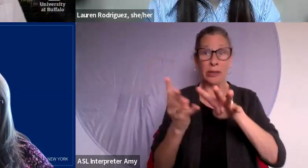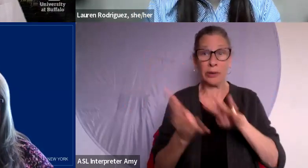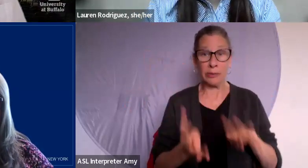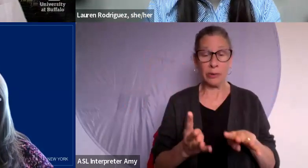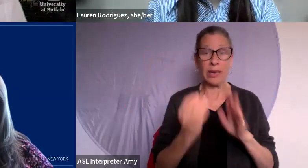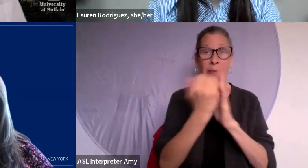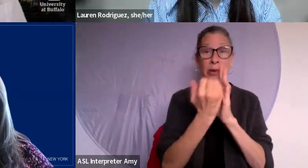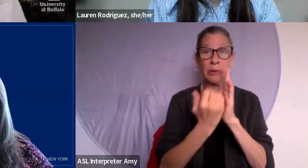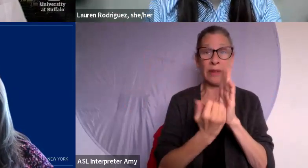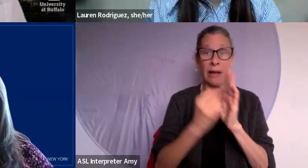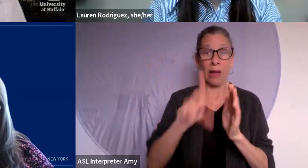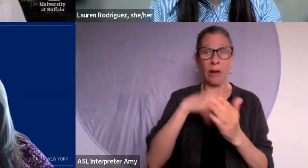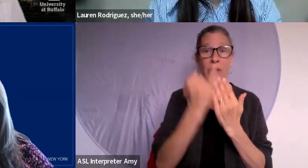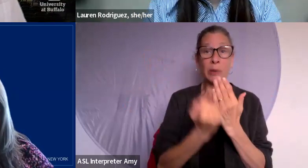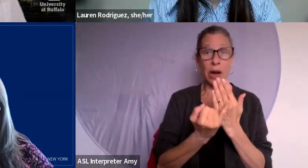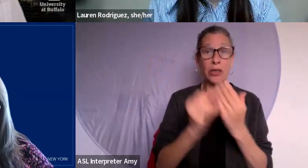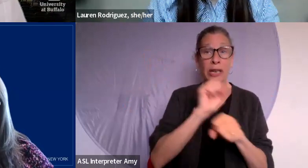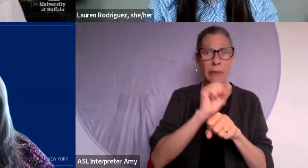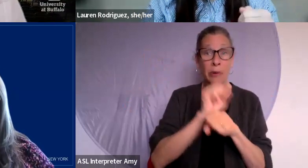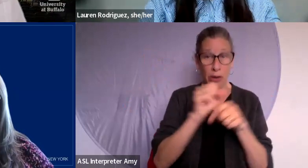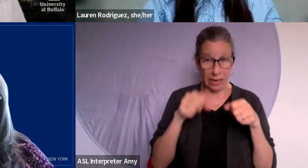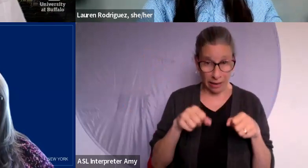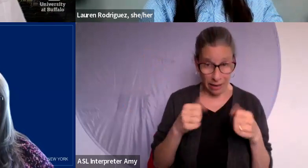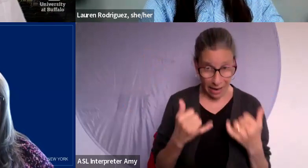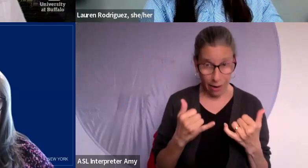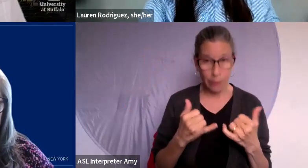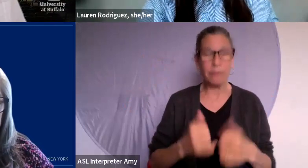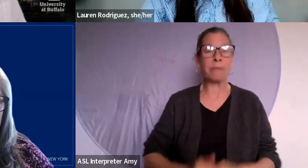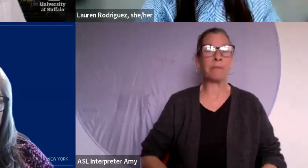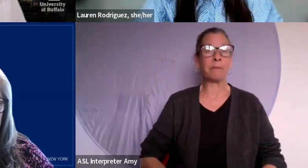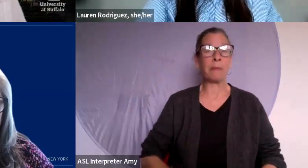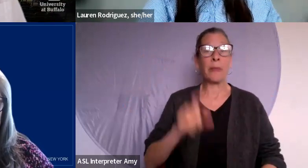project and that we are working on. We needed to augment our